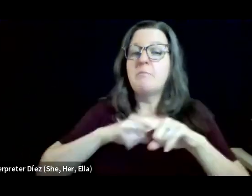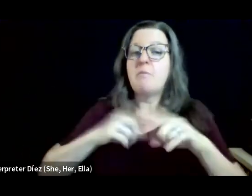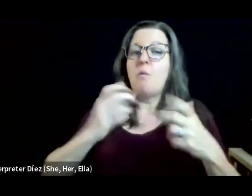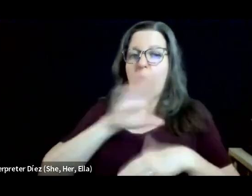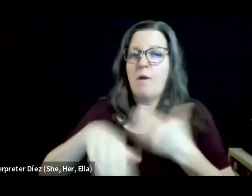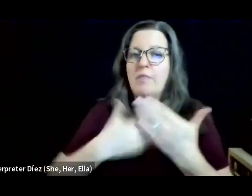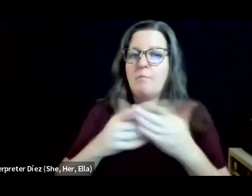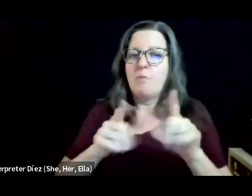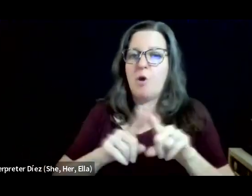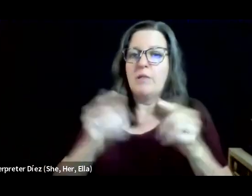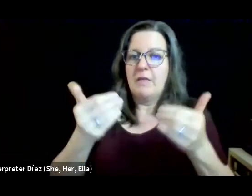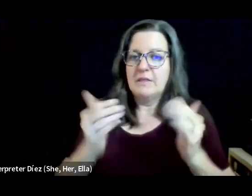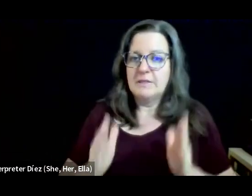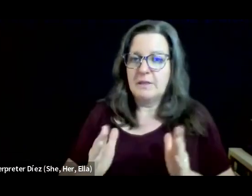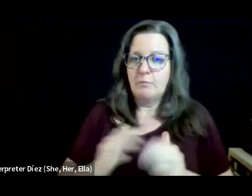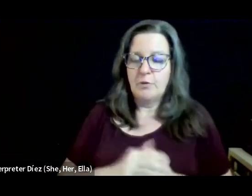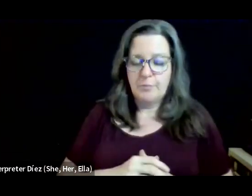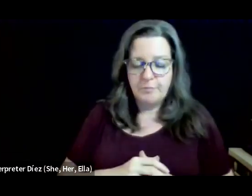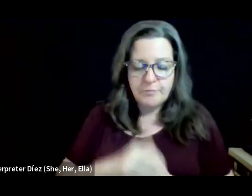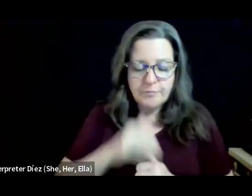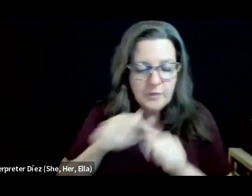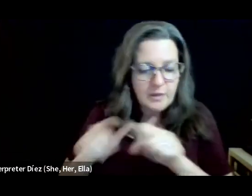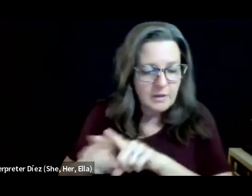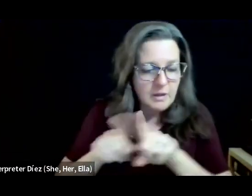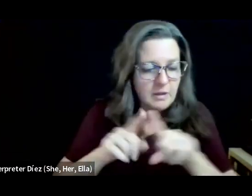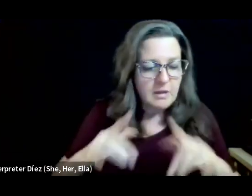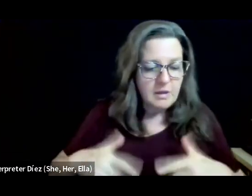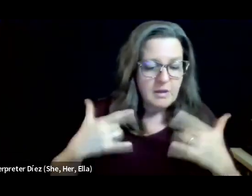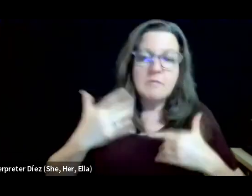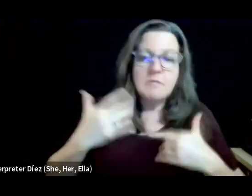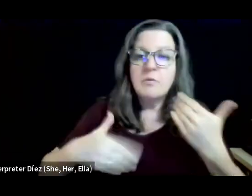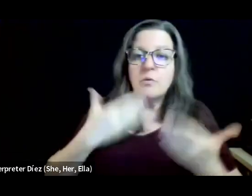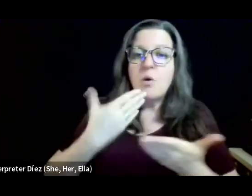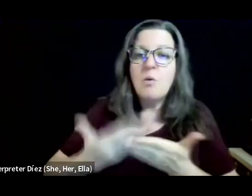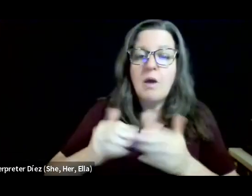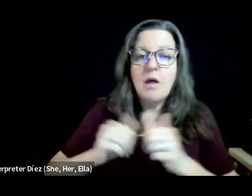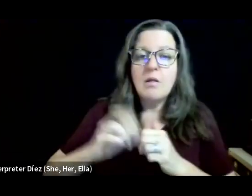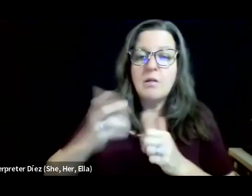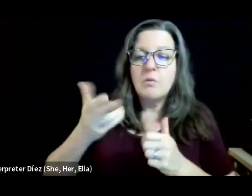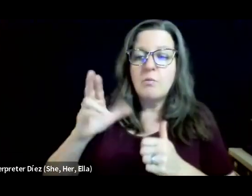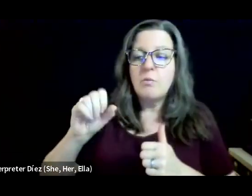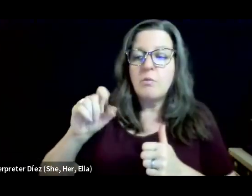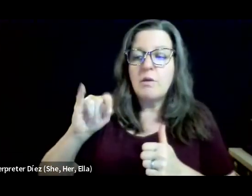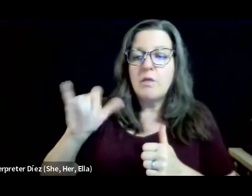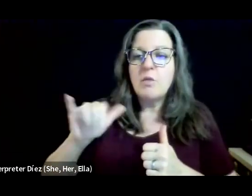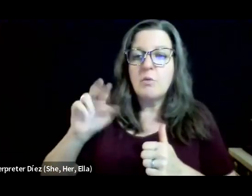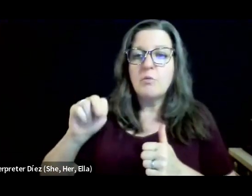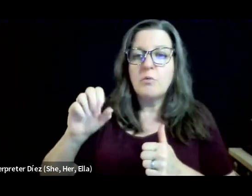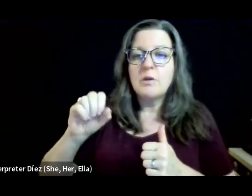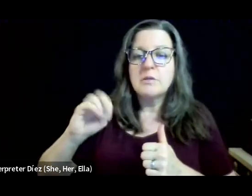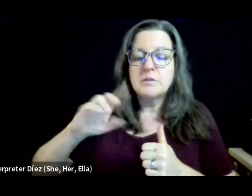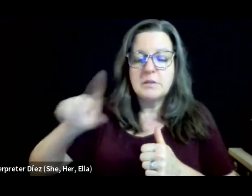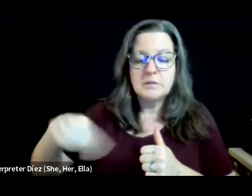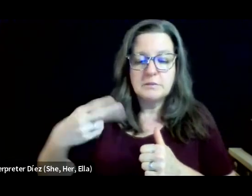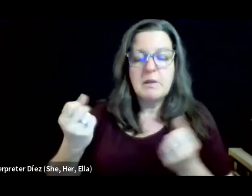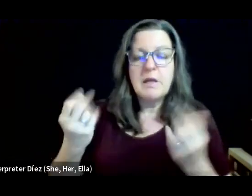Also, those events they go well with Christy Smith. I don't know of any of y'all attended, but they went extremely well with